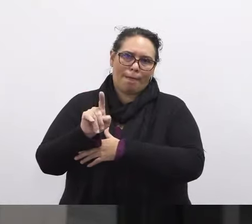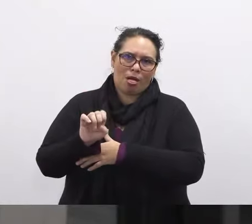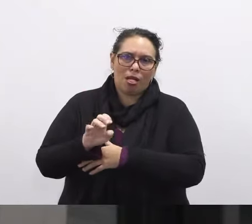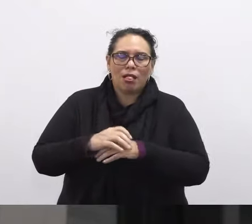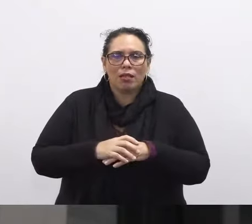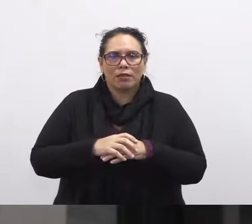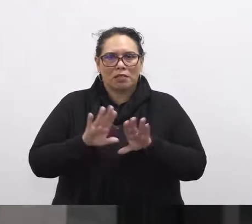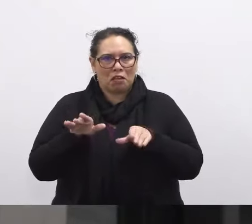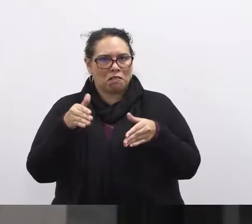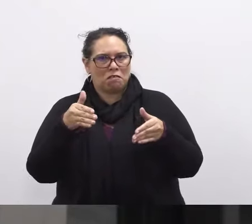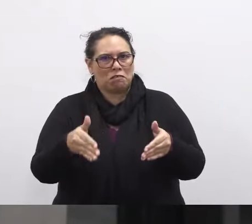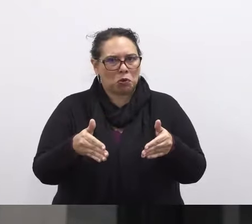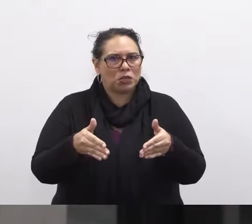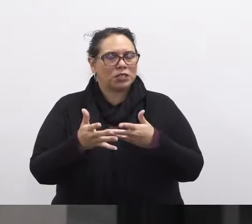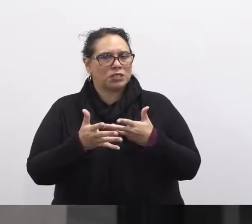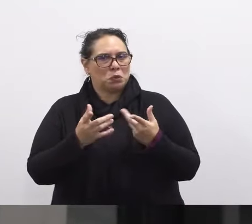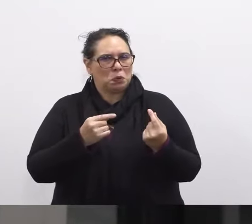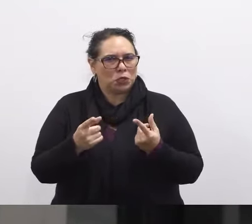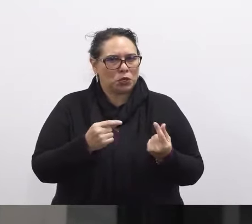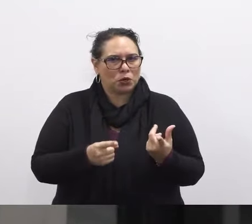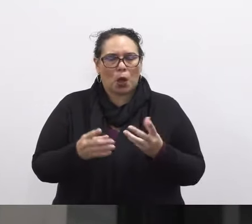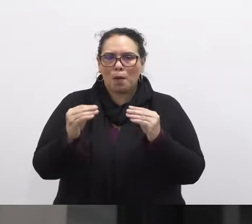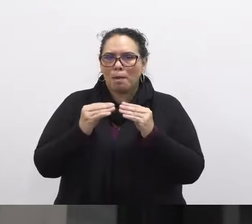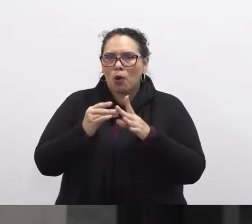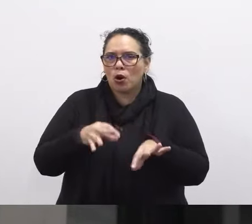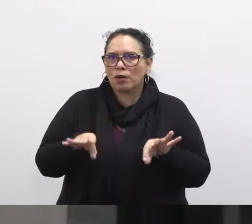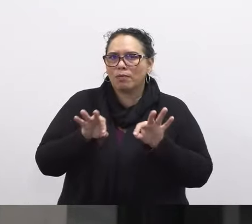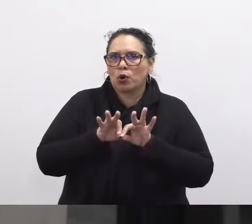More importantly, this is not a question of whether, but when.